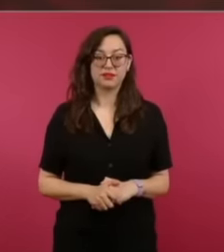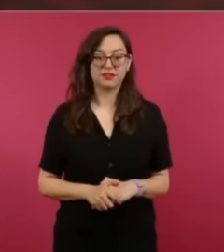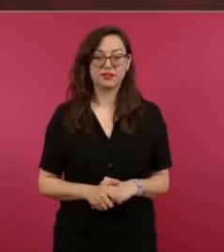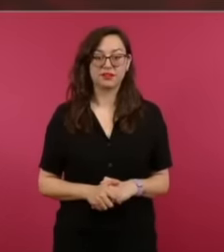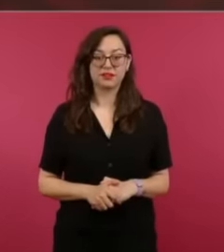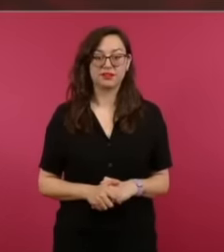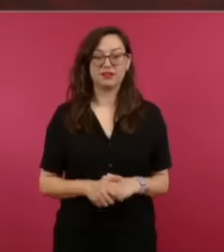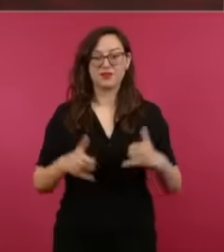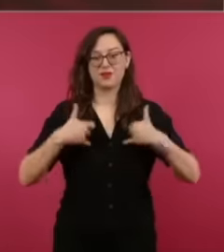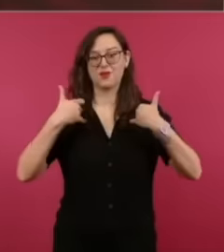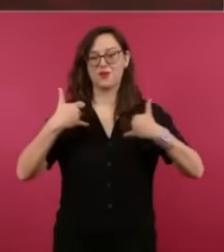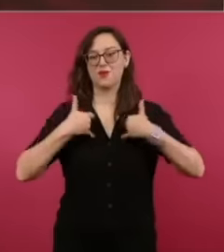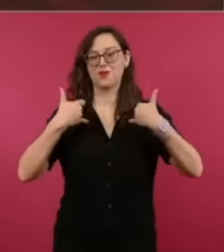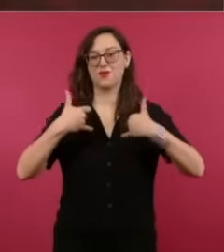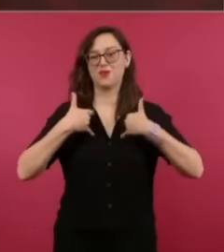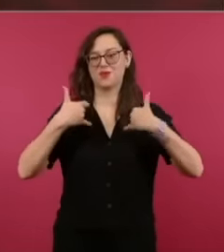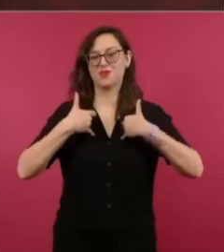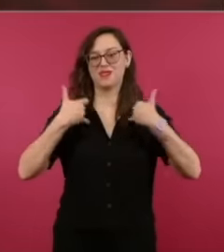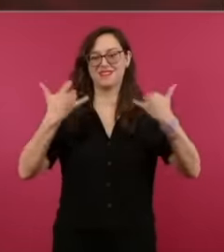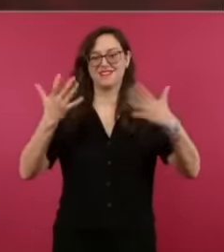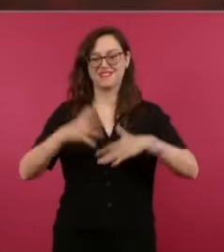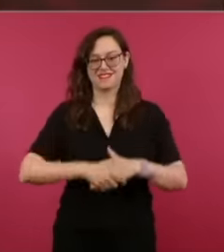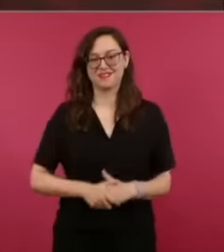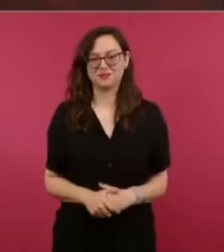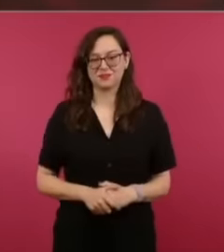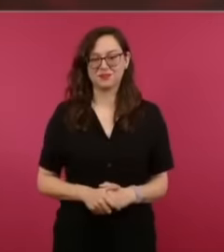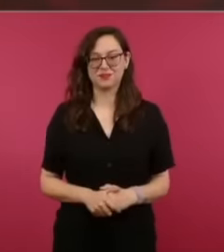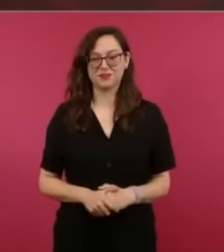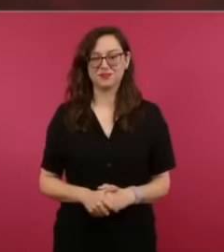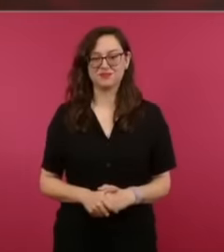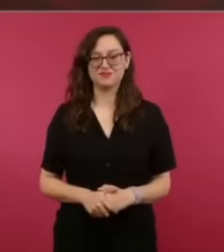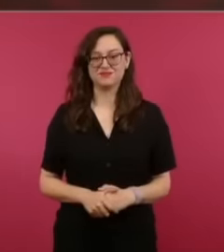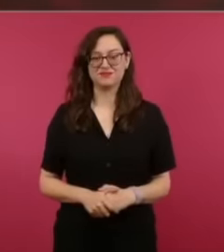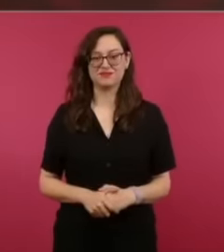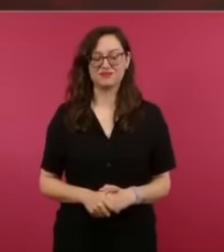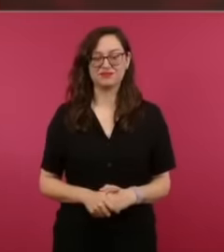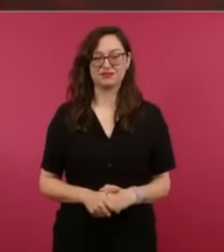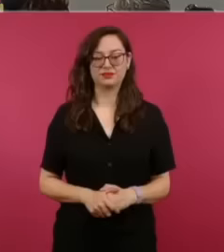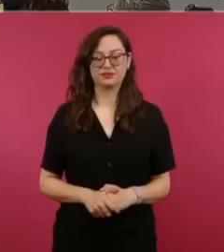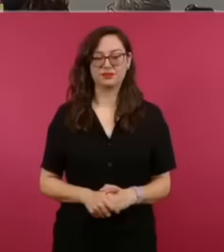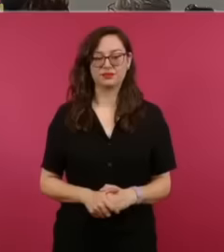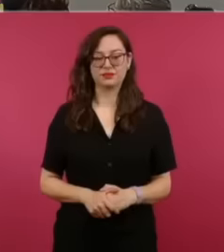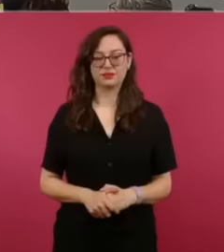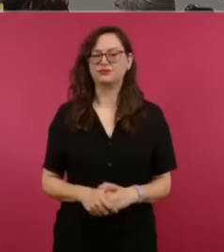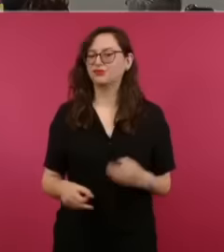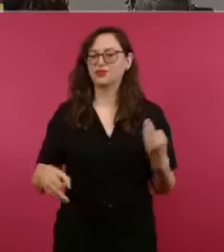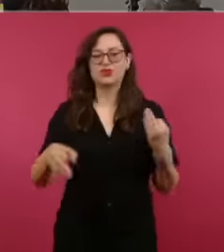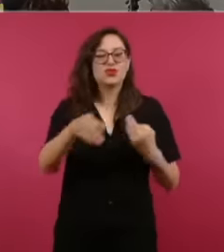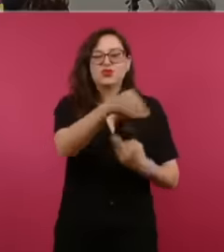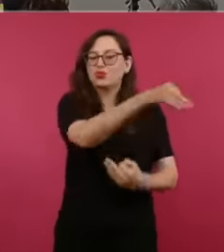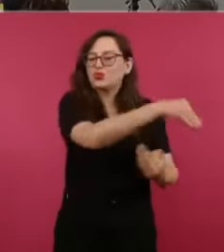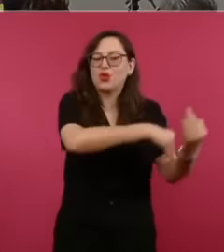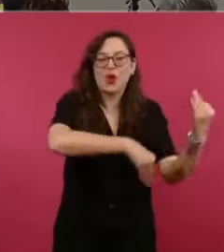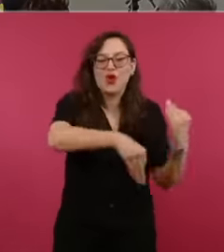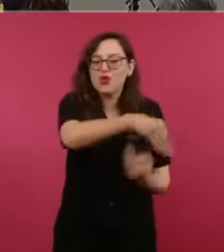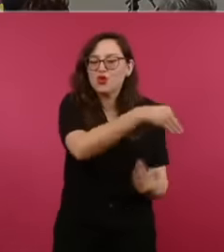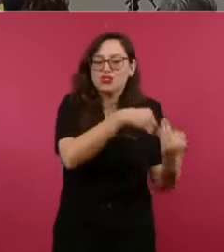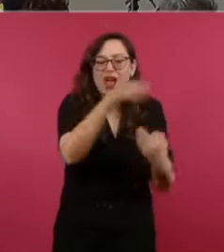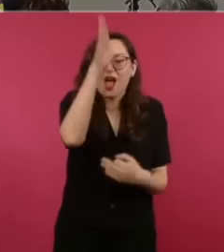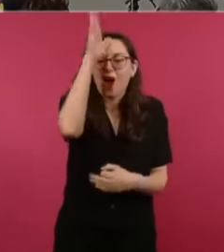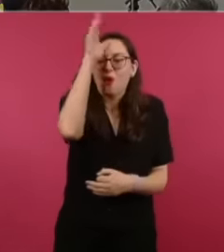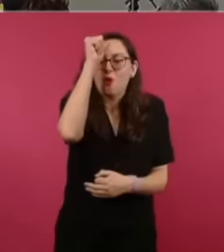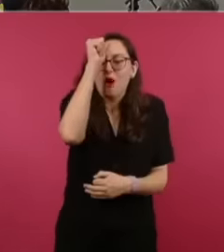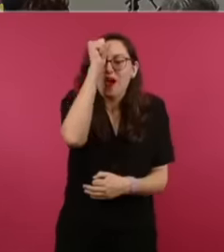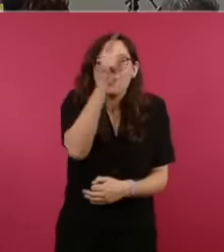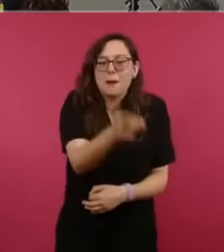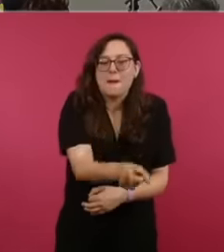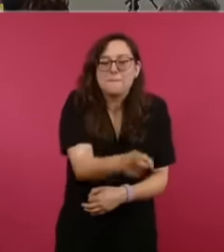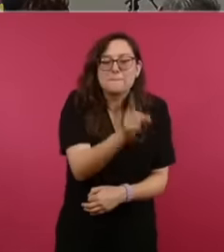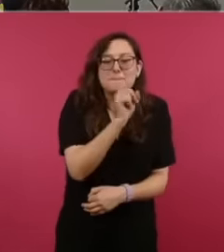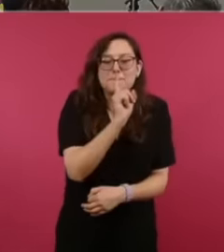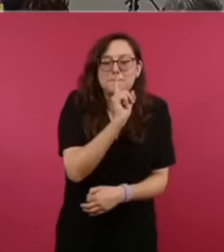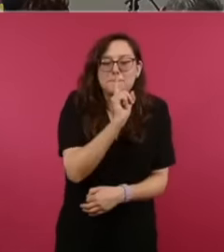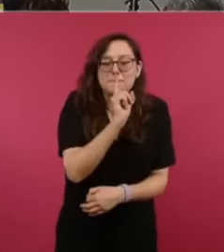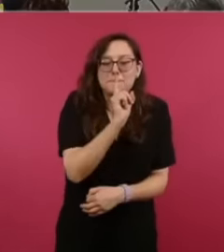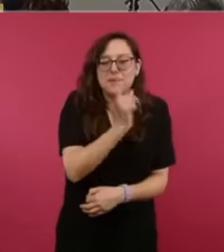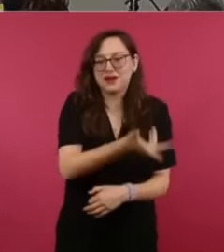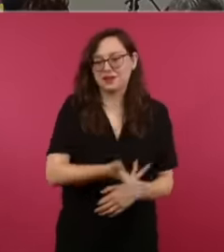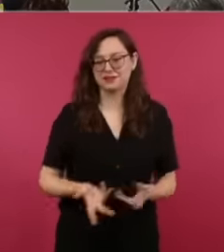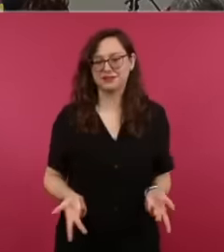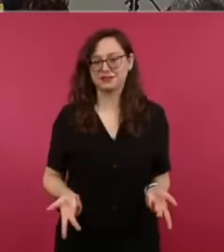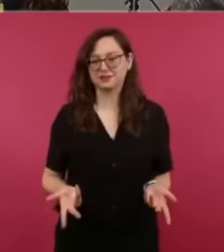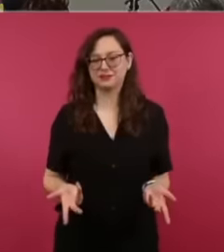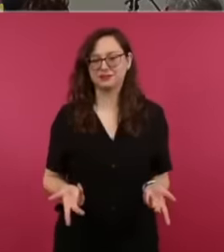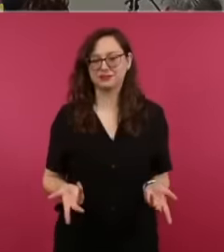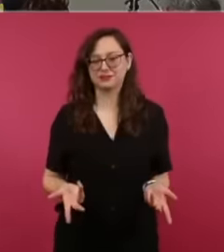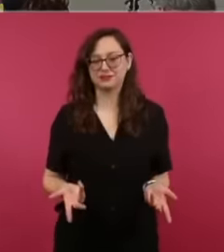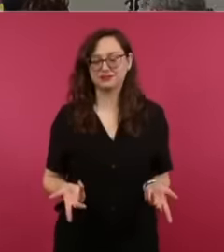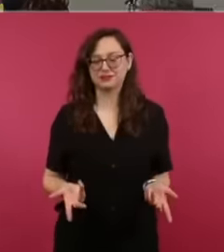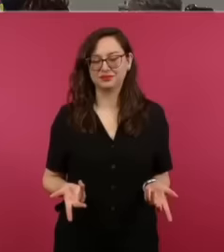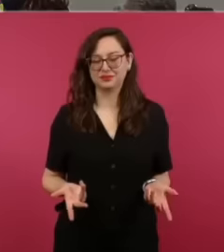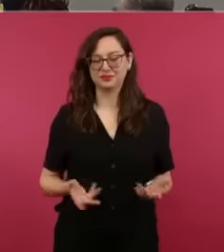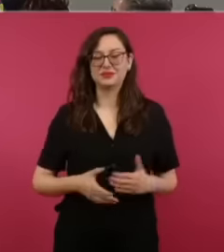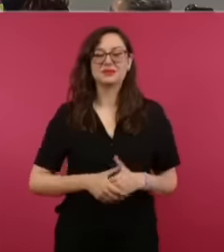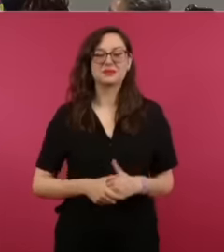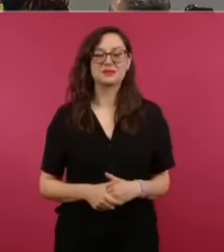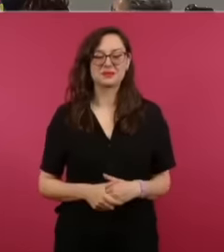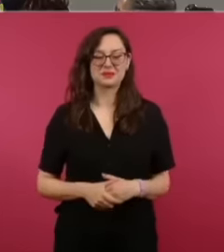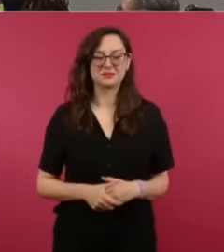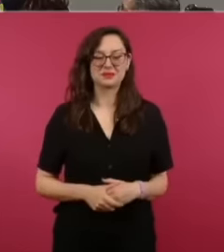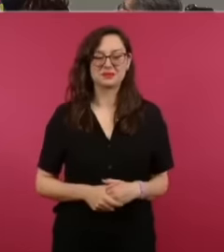young man they are all president I could just ask you do you know what they I told those in the